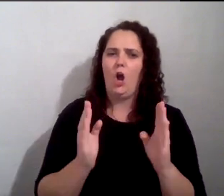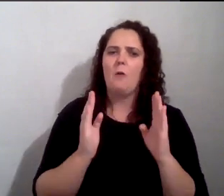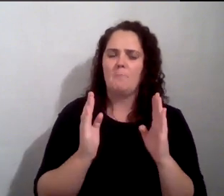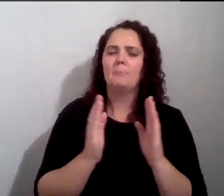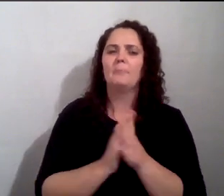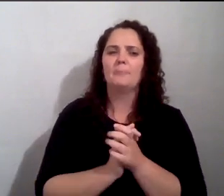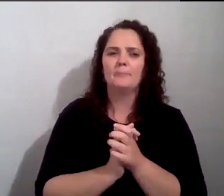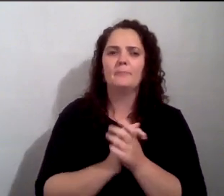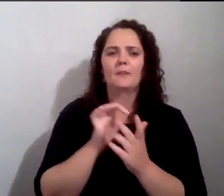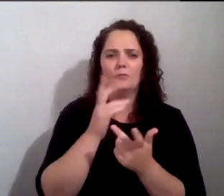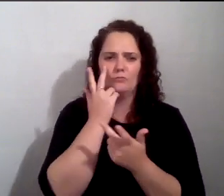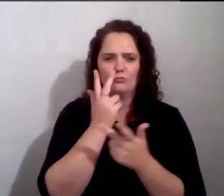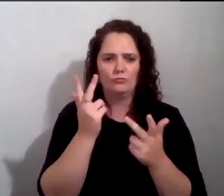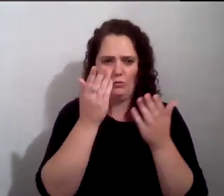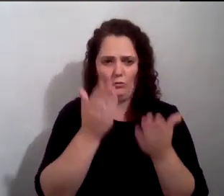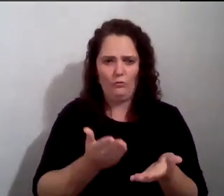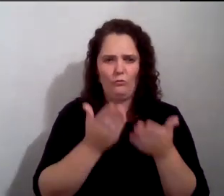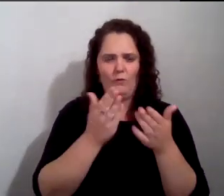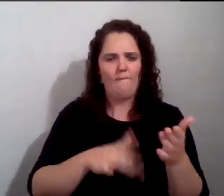really it's figurative, it's full of sentiment